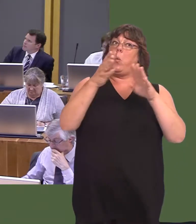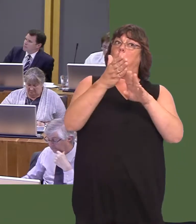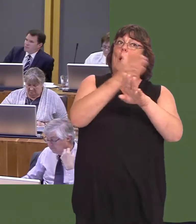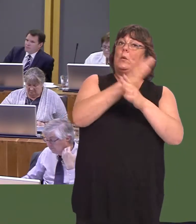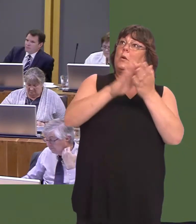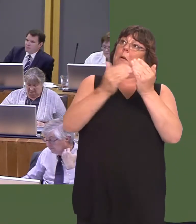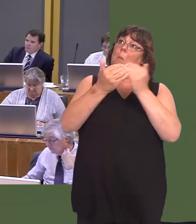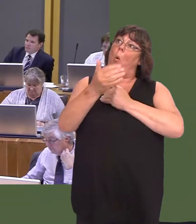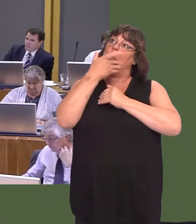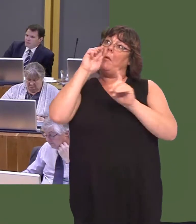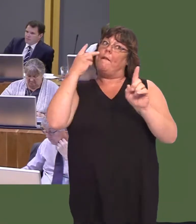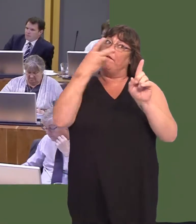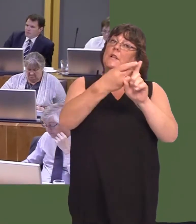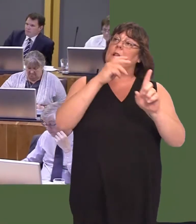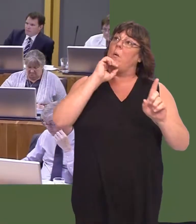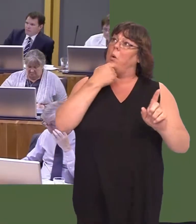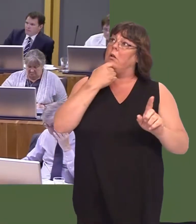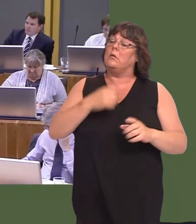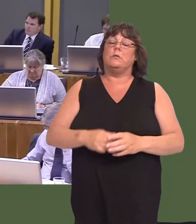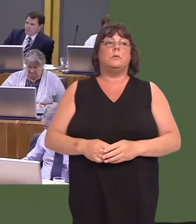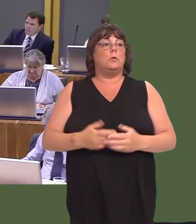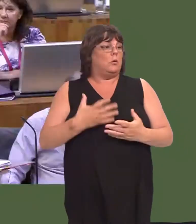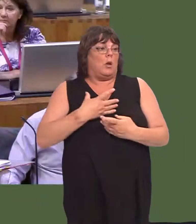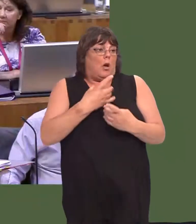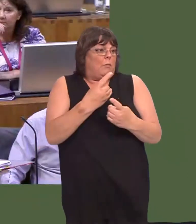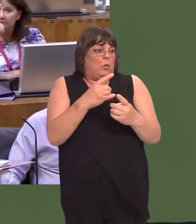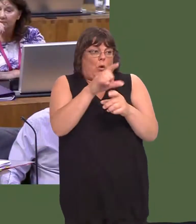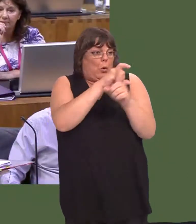Carwyn Jones: These are matters, ultimately, for the community and town councils, and for